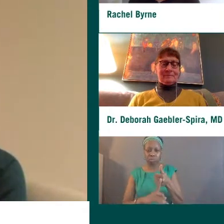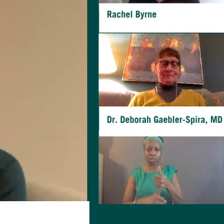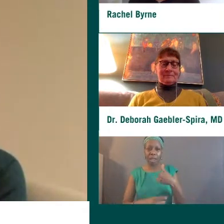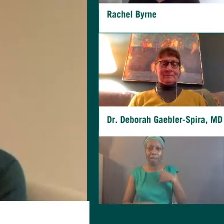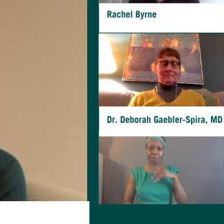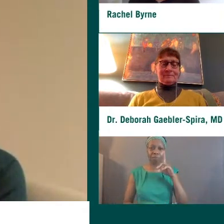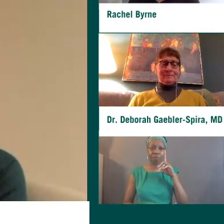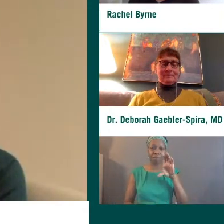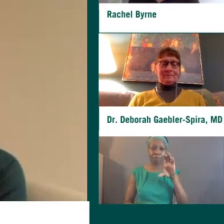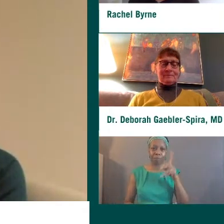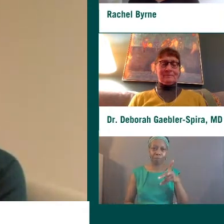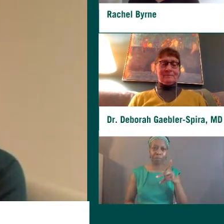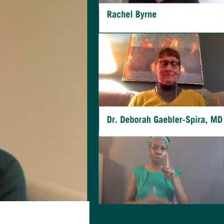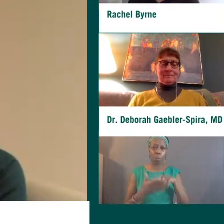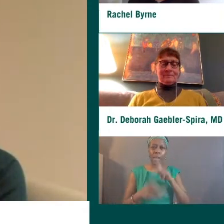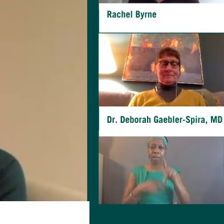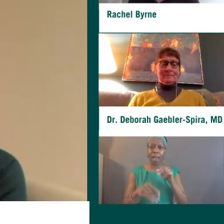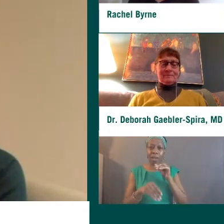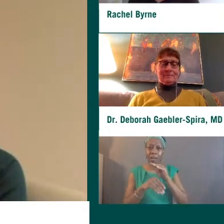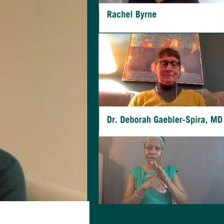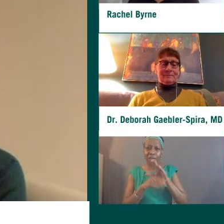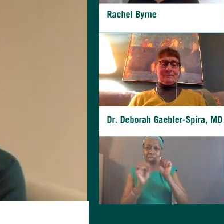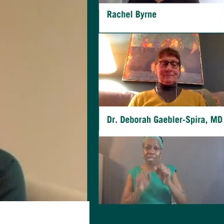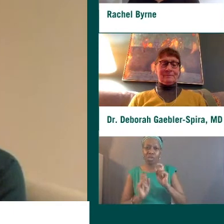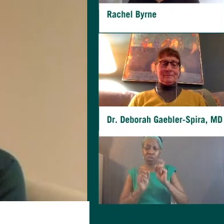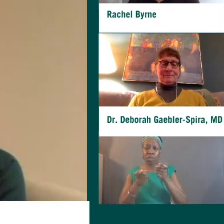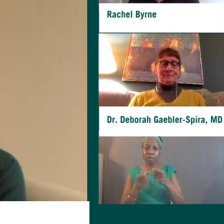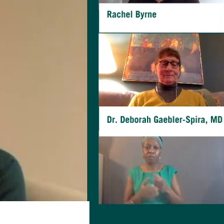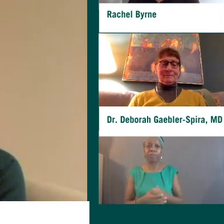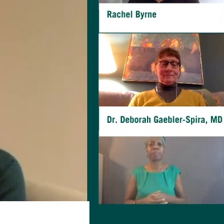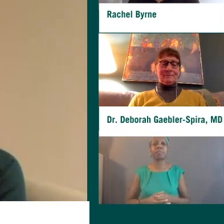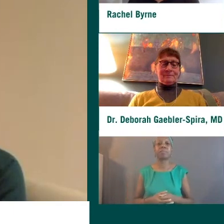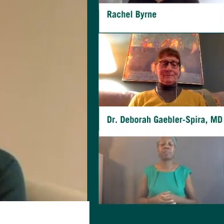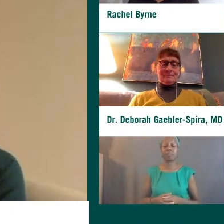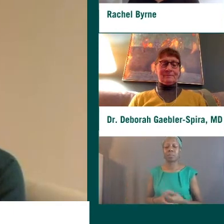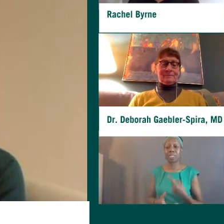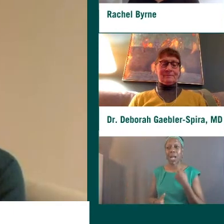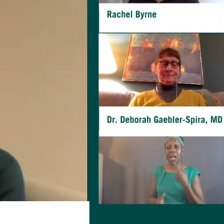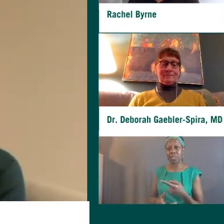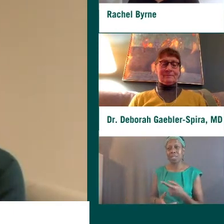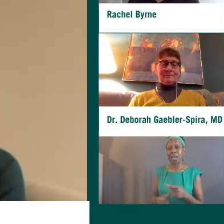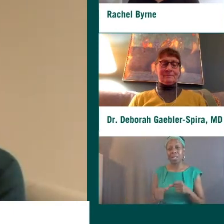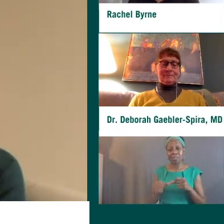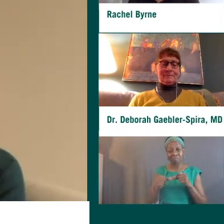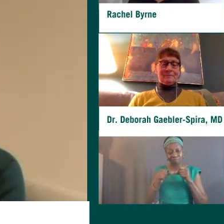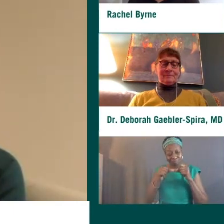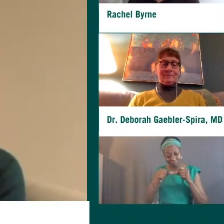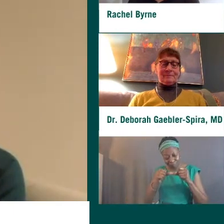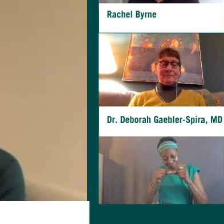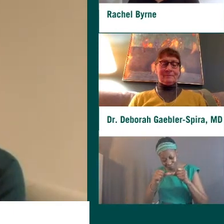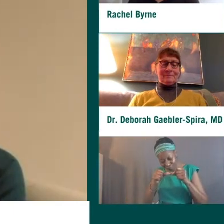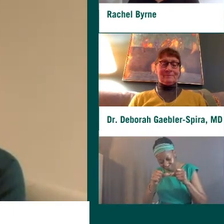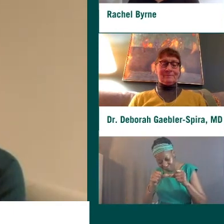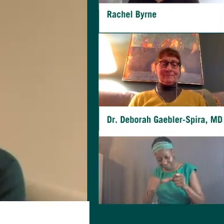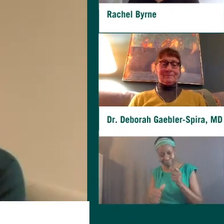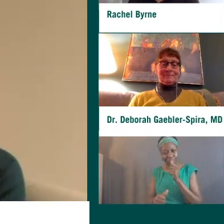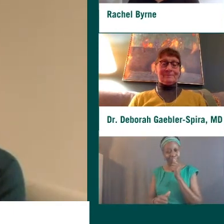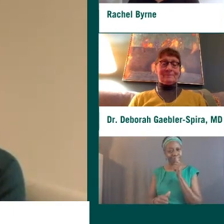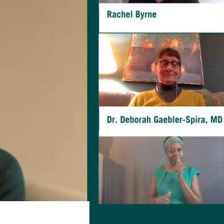I would say to remain diligent. It's not always easy, but to stay encouraged.